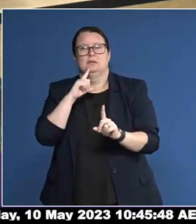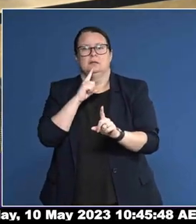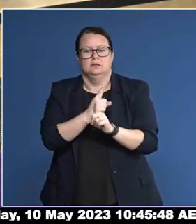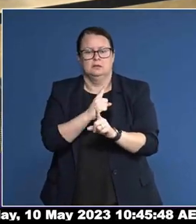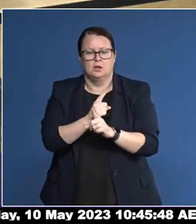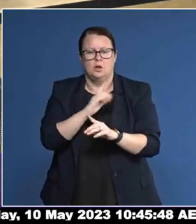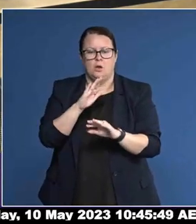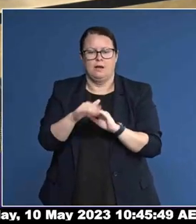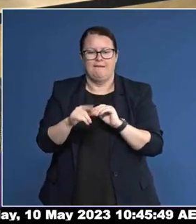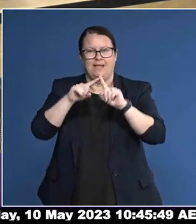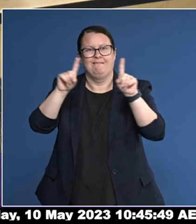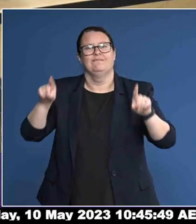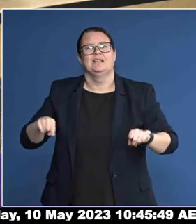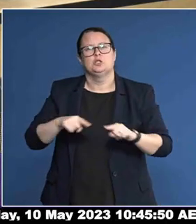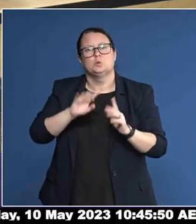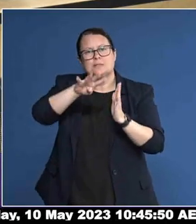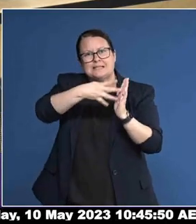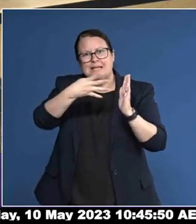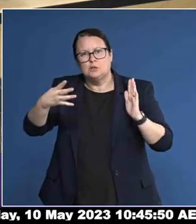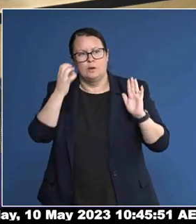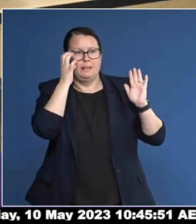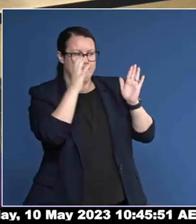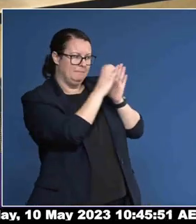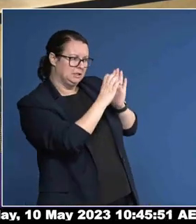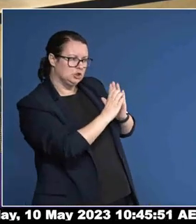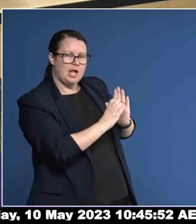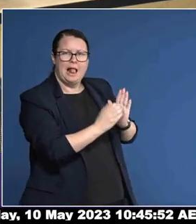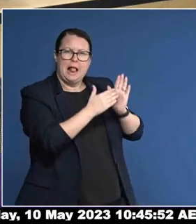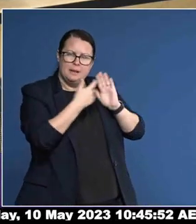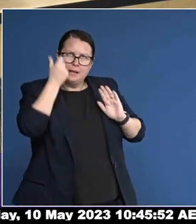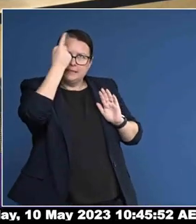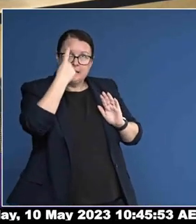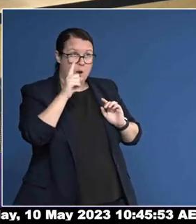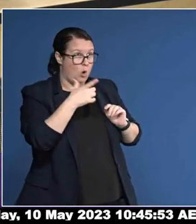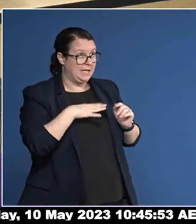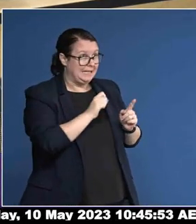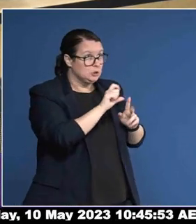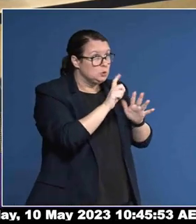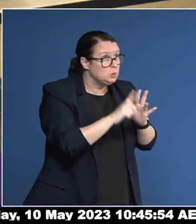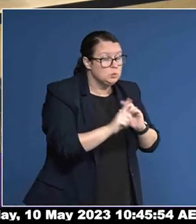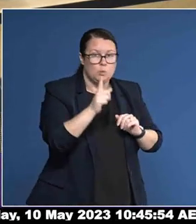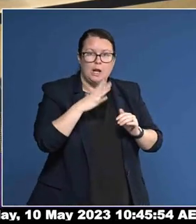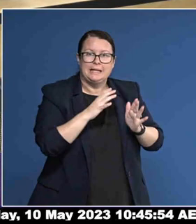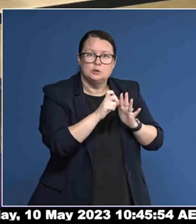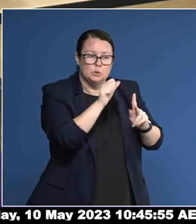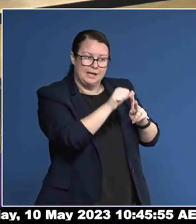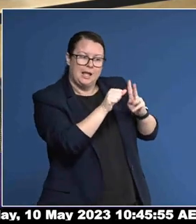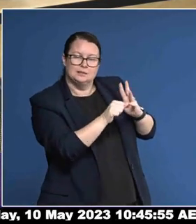schedules to assist with movements. At (e) it includes personal care, providing toileting assistance and the like.